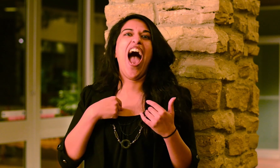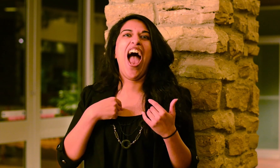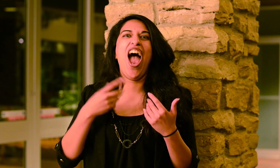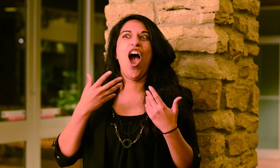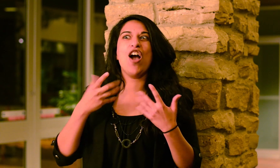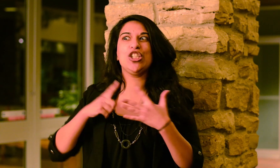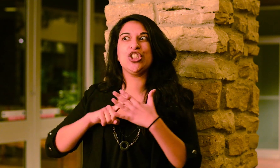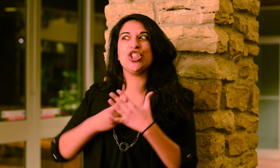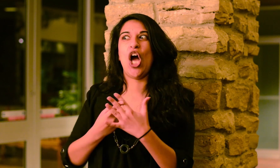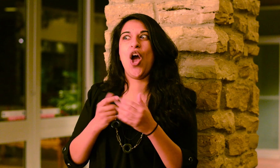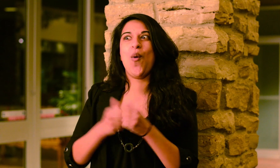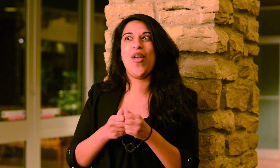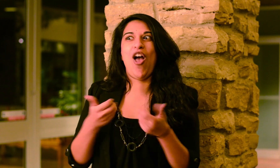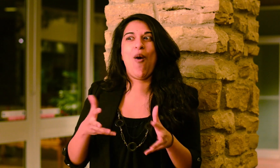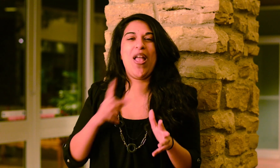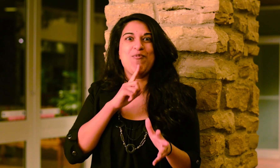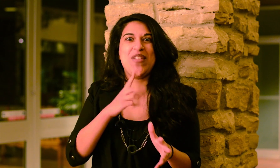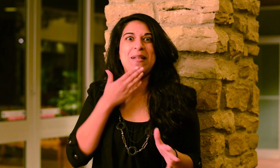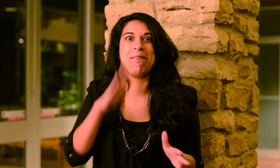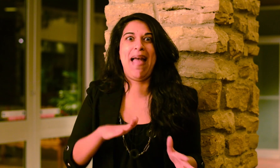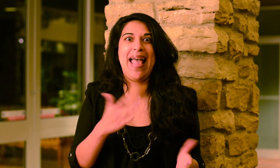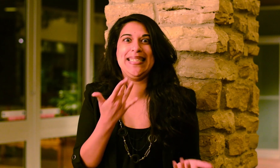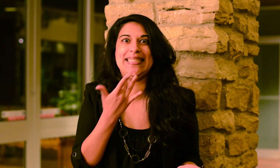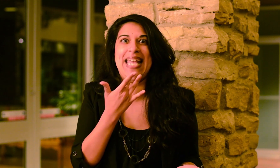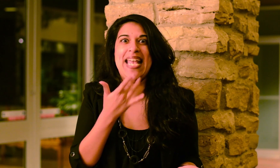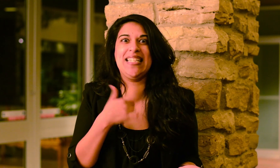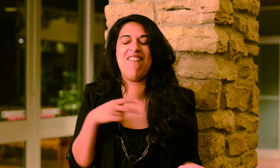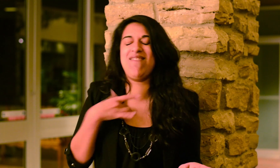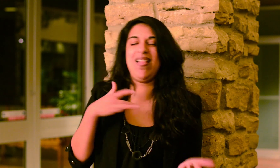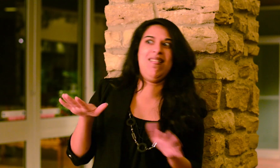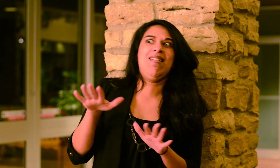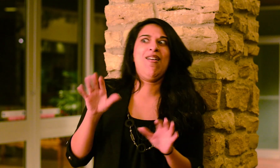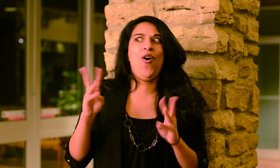At that point, the meeting hadn't even started and I already had a very bad taste in my mouth.